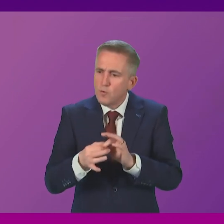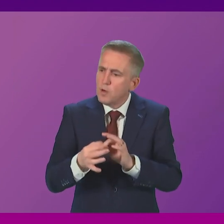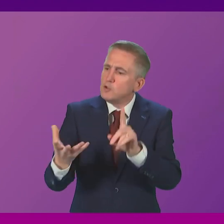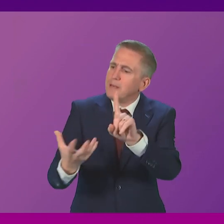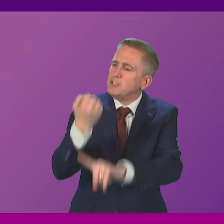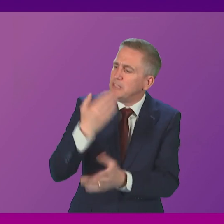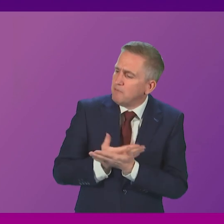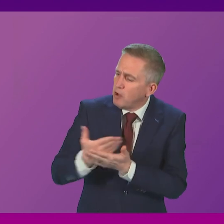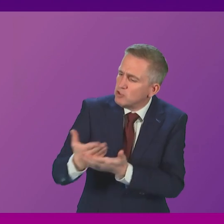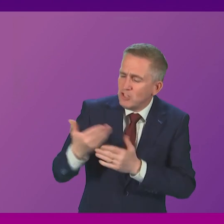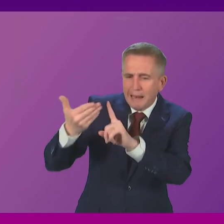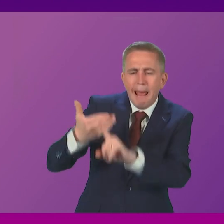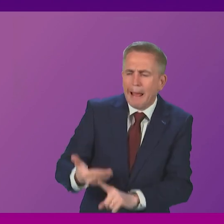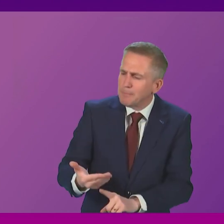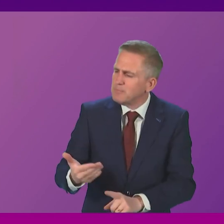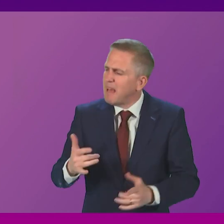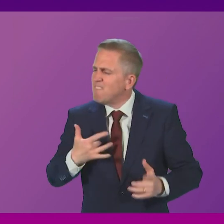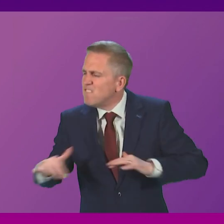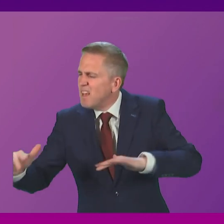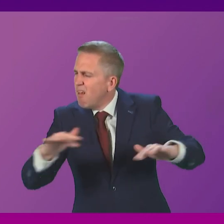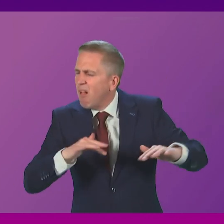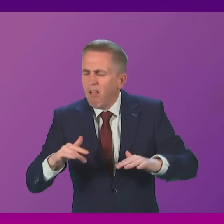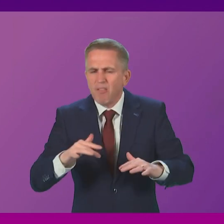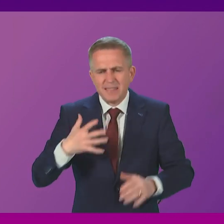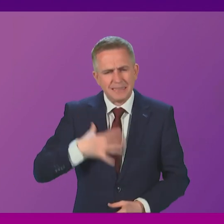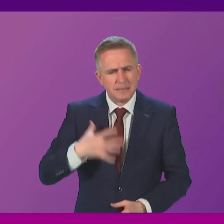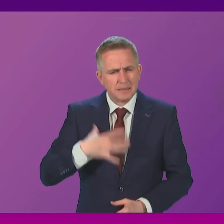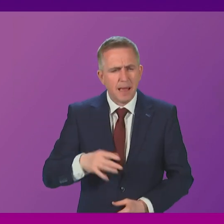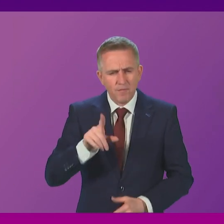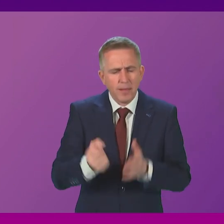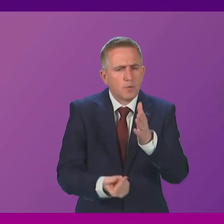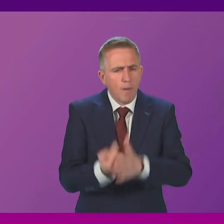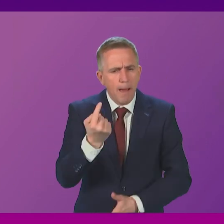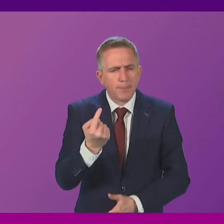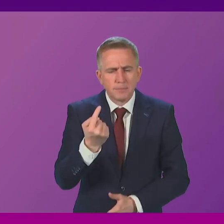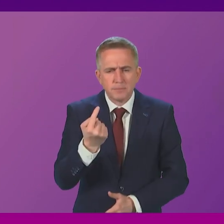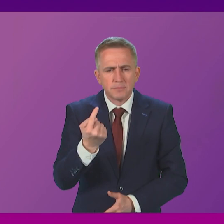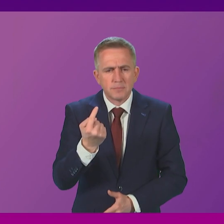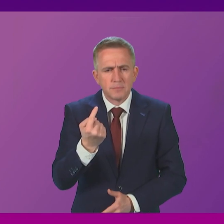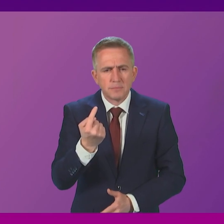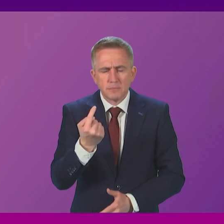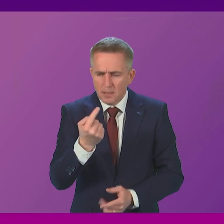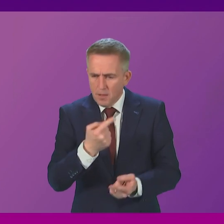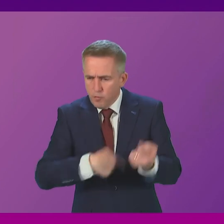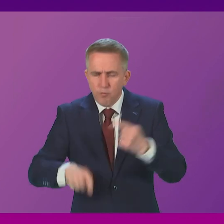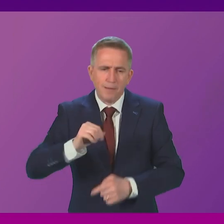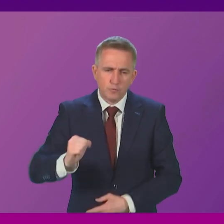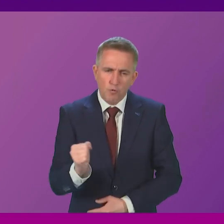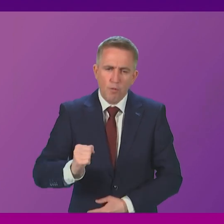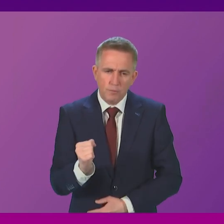I believe that there is a willingness for that in the chamber, and a desire for it across the country.